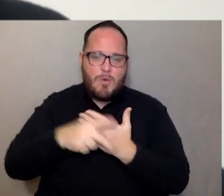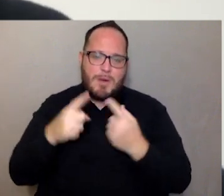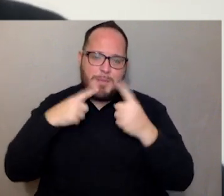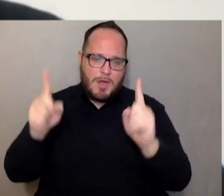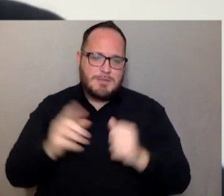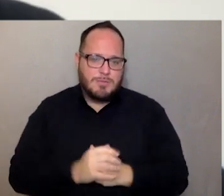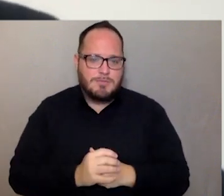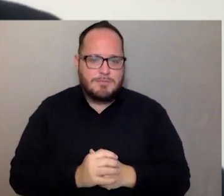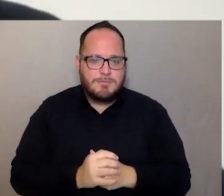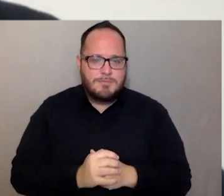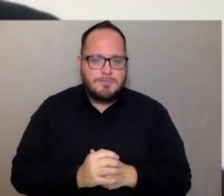NAF DWAITORS. WITHOUT THEIR UNBELIEVABLY HARD